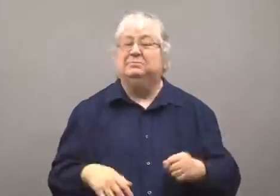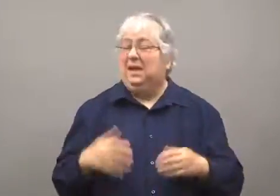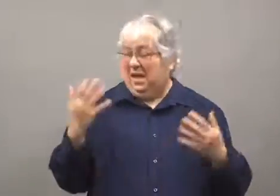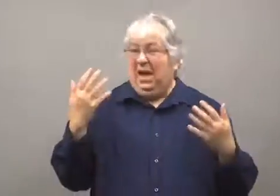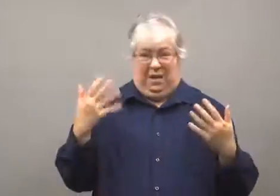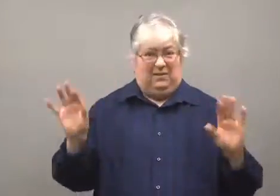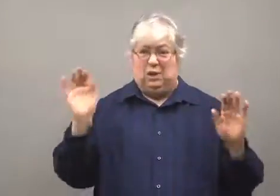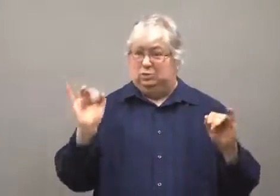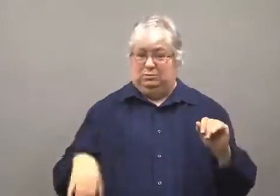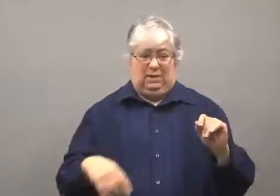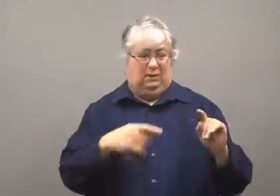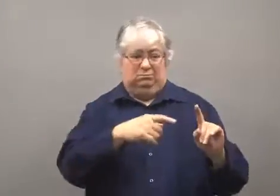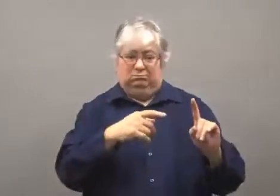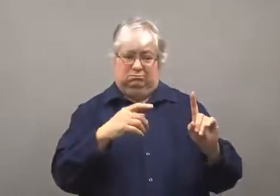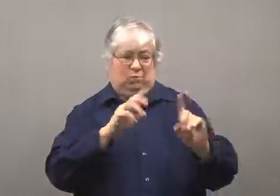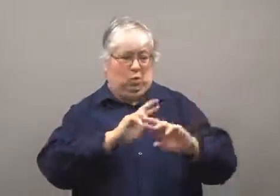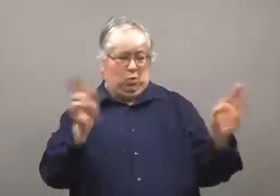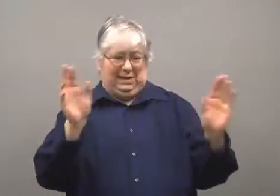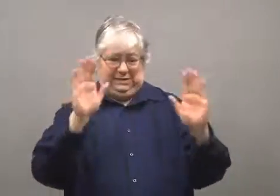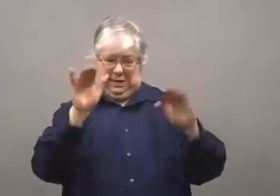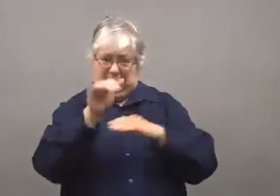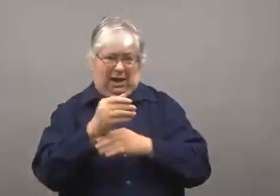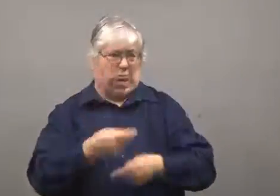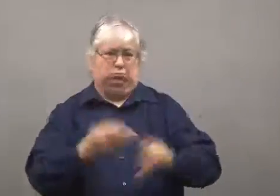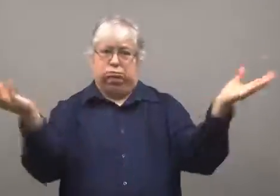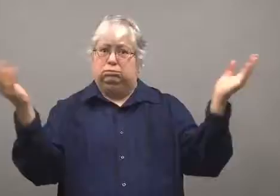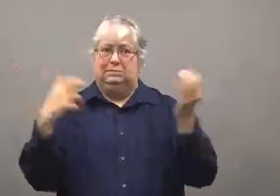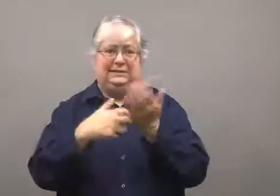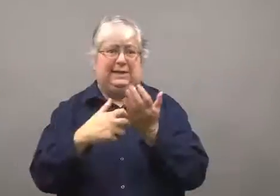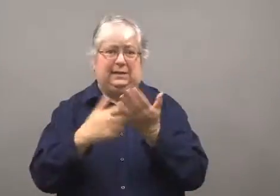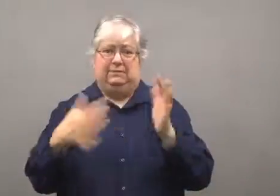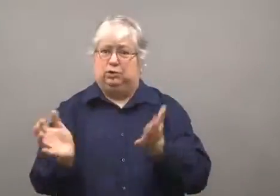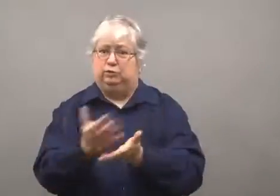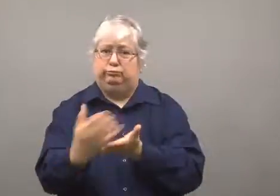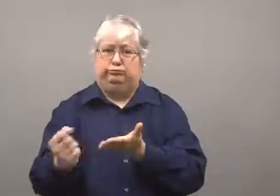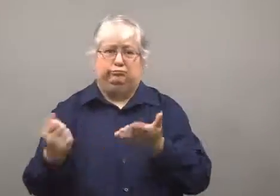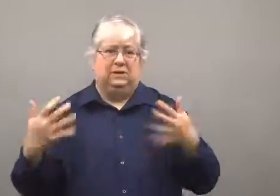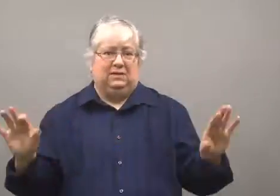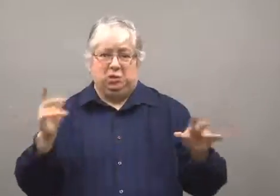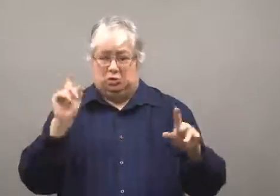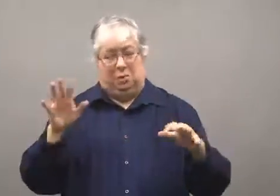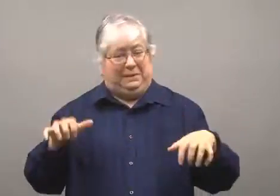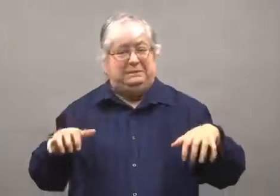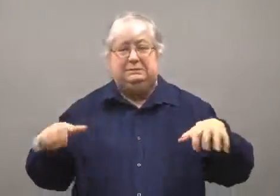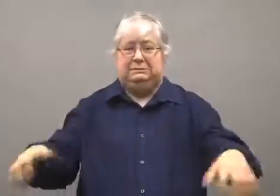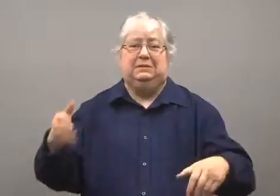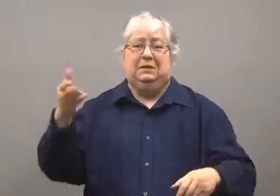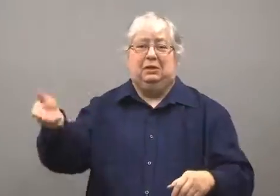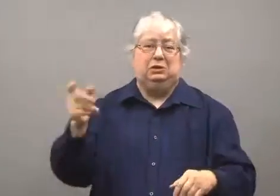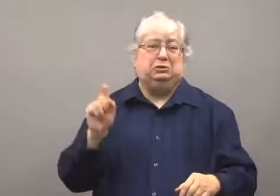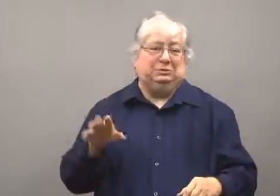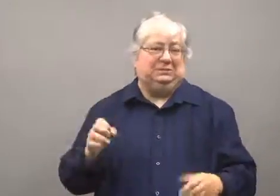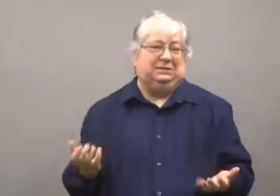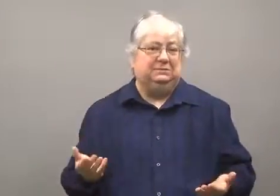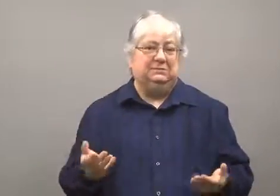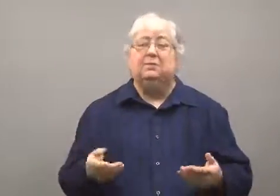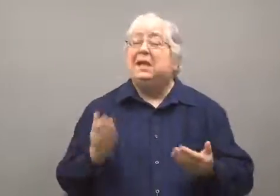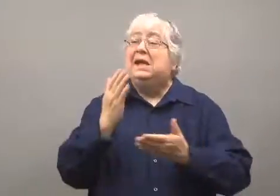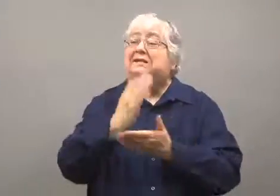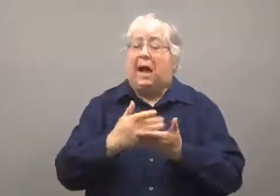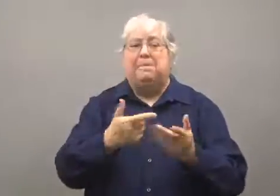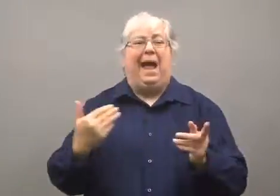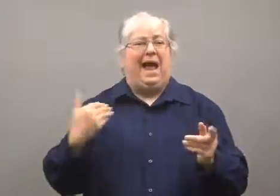It should be packed, all the tickets were given away by Sunday.